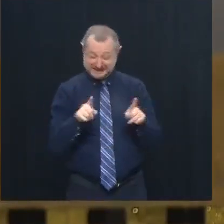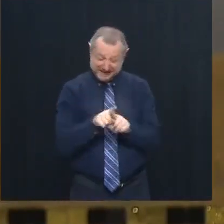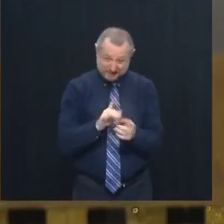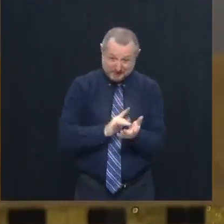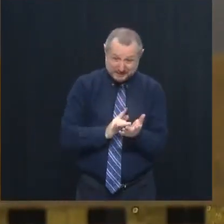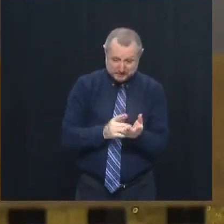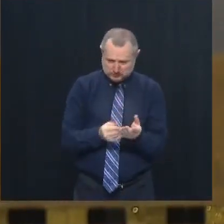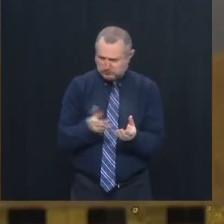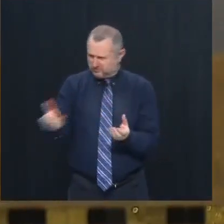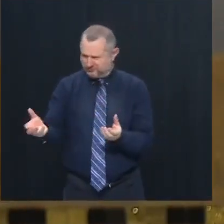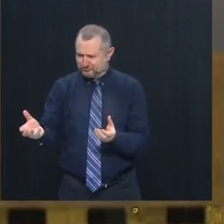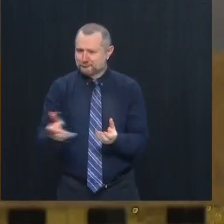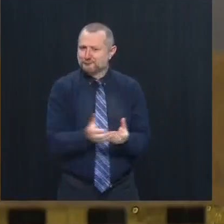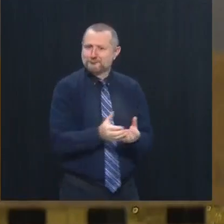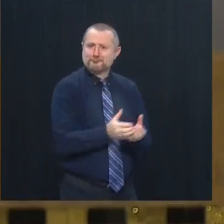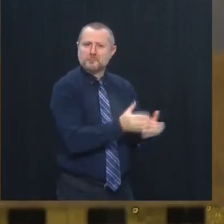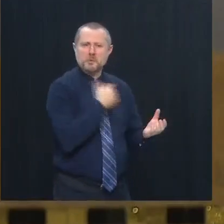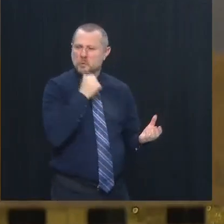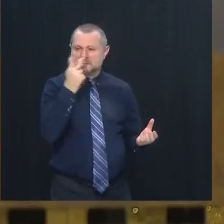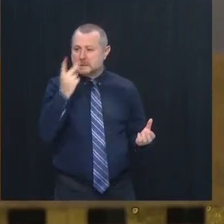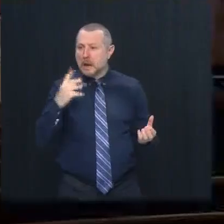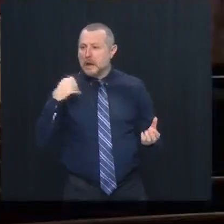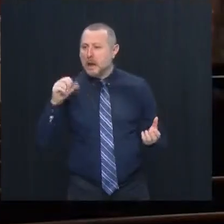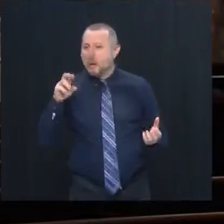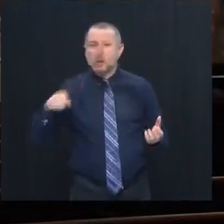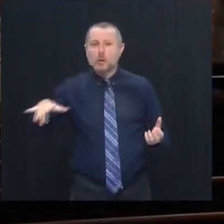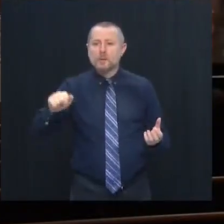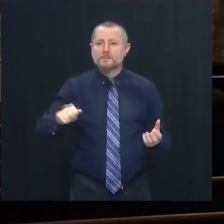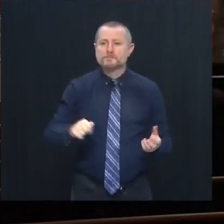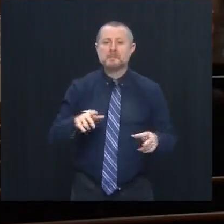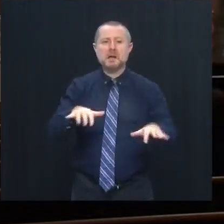COMMUNITIES. WE'RE NOT GOING TO MAKE THE SAME MISTAKE AGAIN.